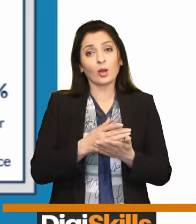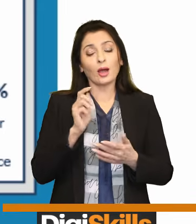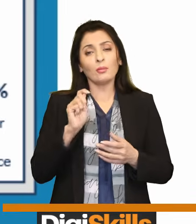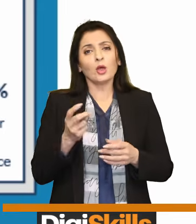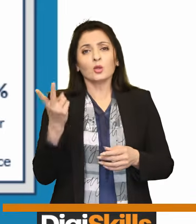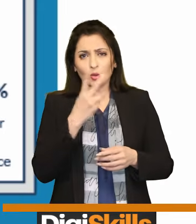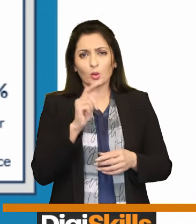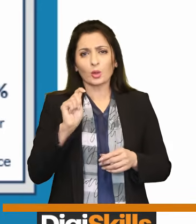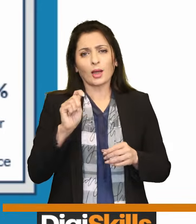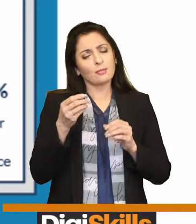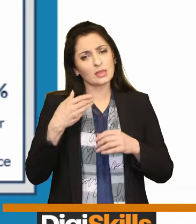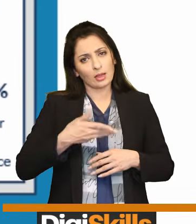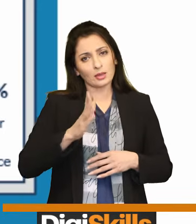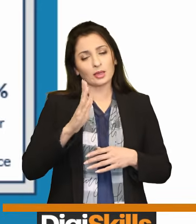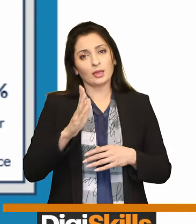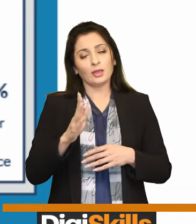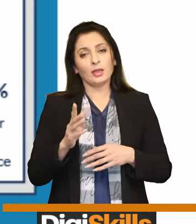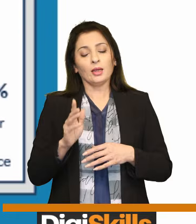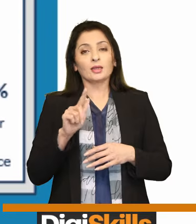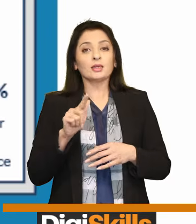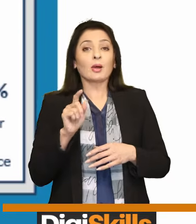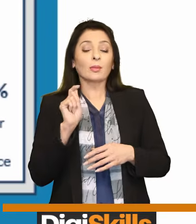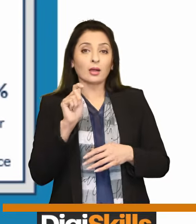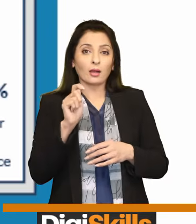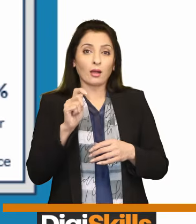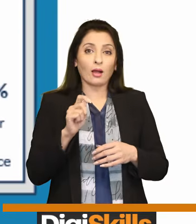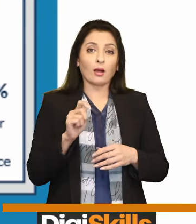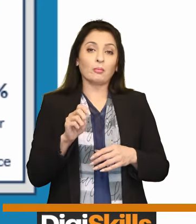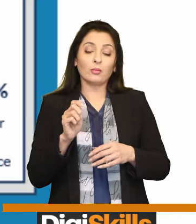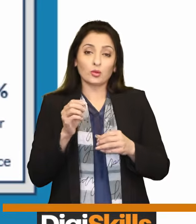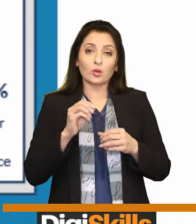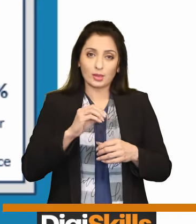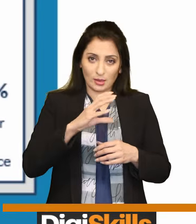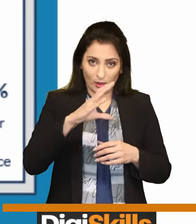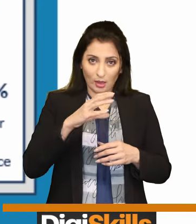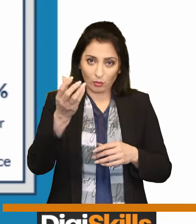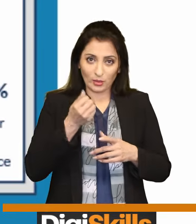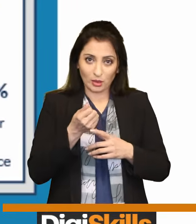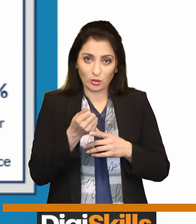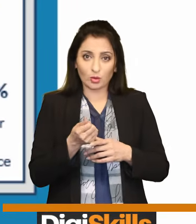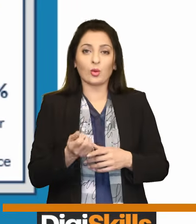Until then ladies and gentlemen, you will be doing both jobs side by side. But as soon as your work plate grows,